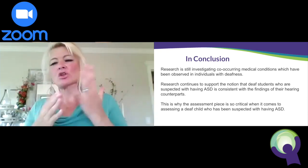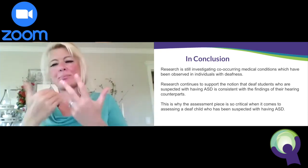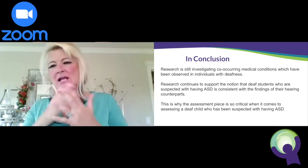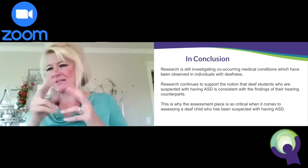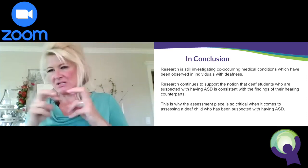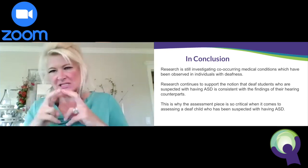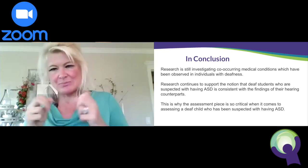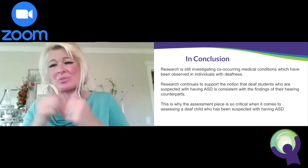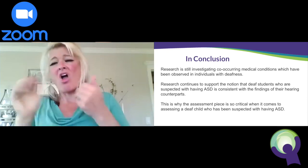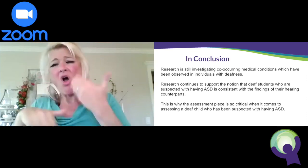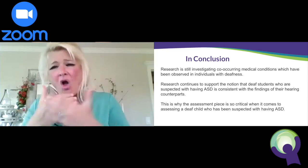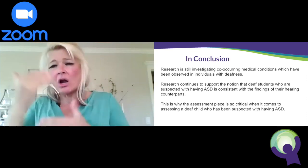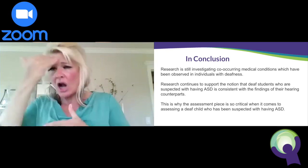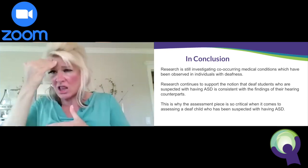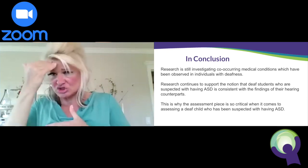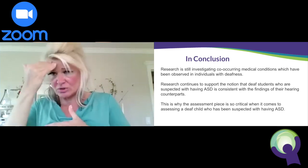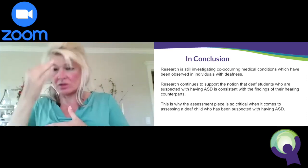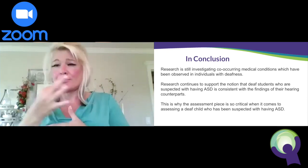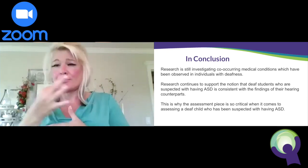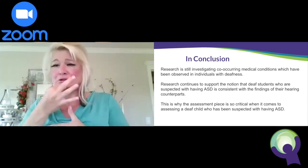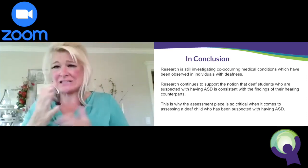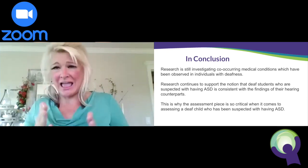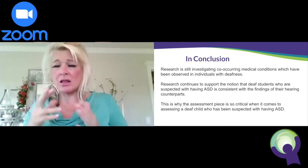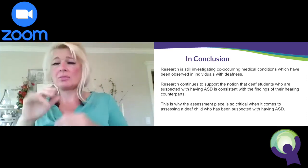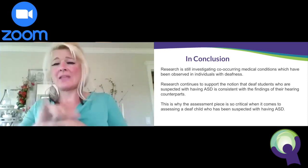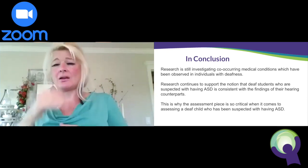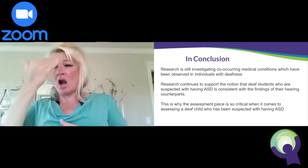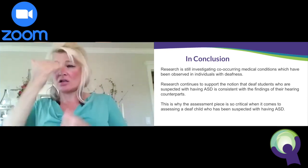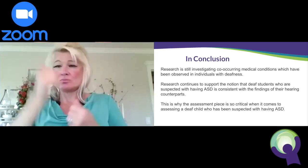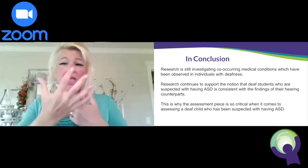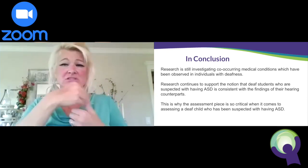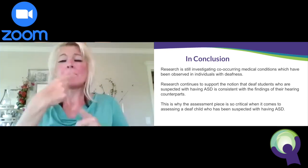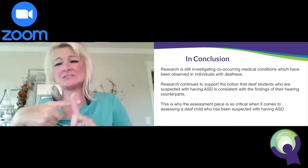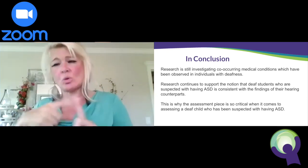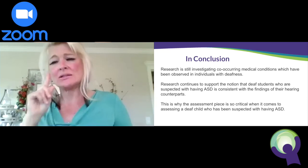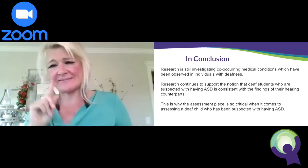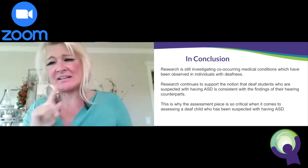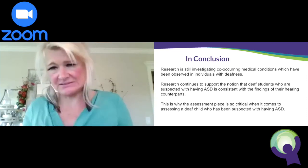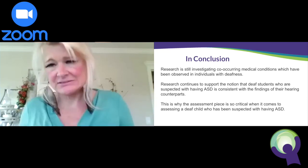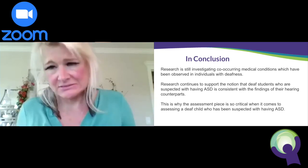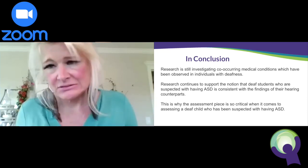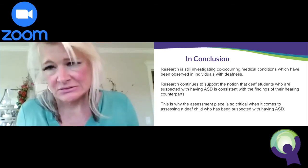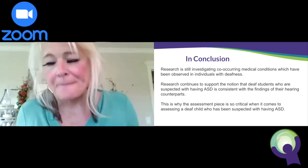telling me I need to shut up. So anyways just making sure that you know we go through the assessments and be very